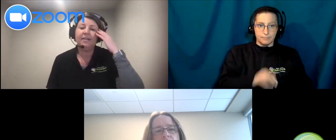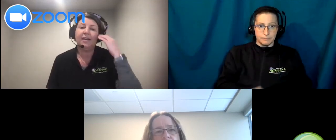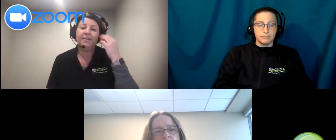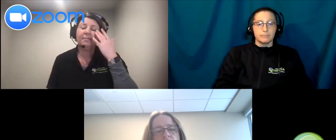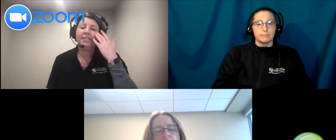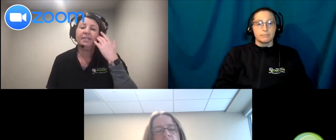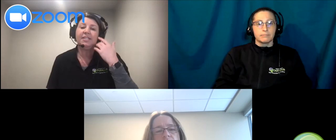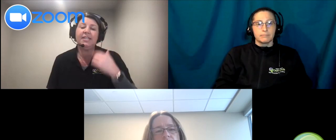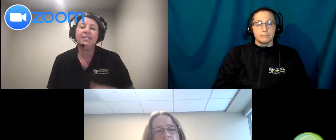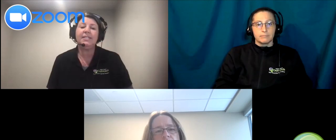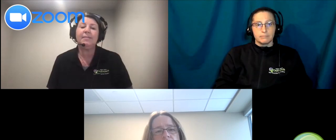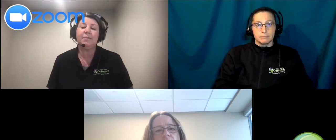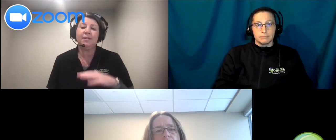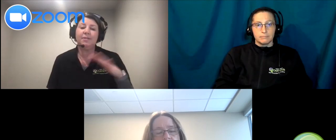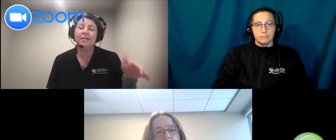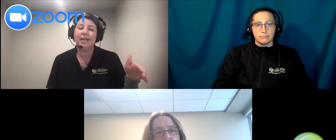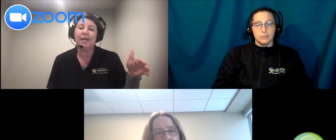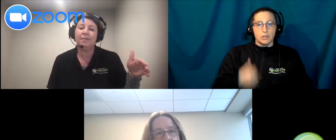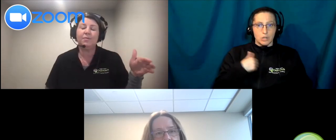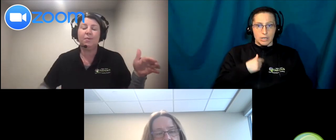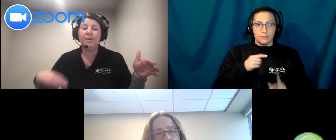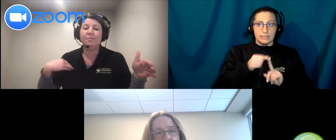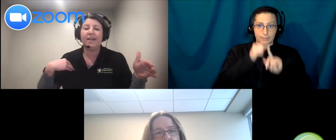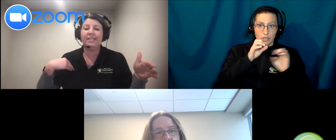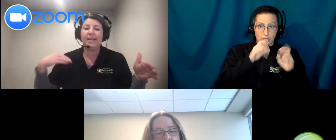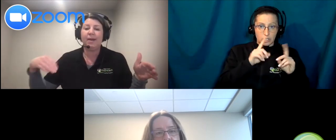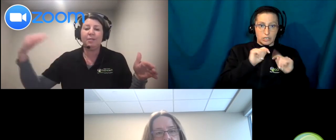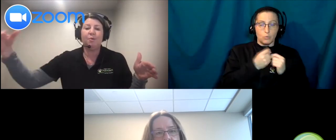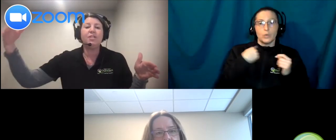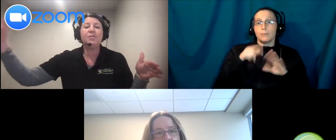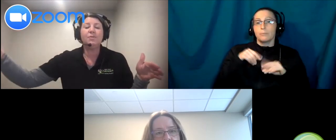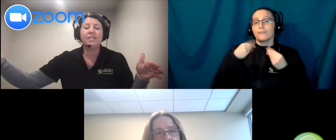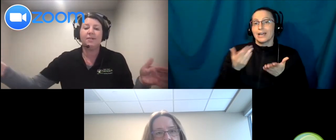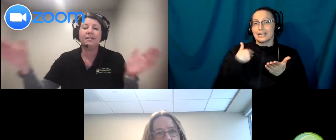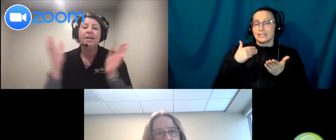on their special education team. And we also, so we provide statewide support to school districts